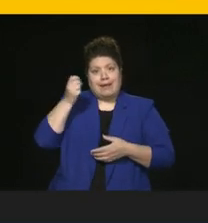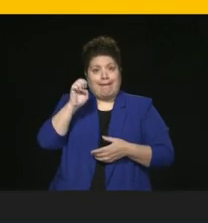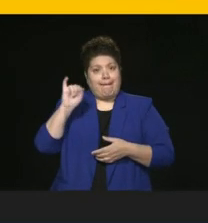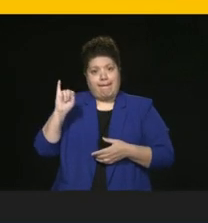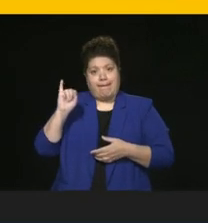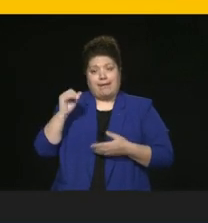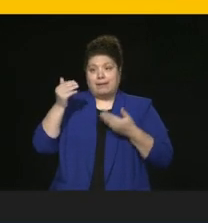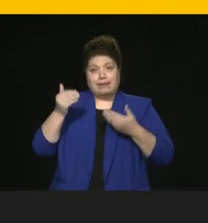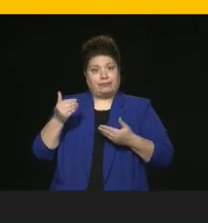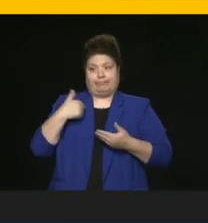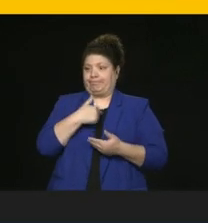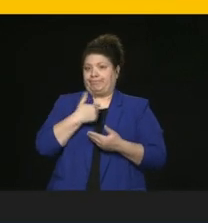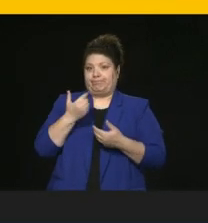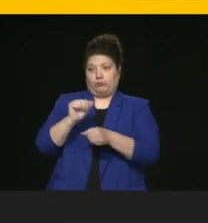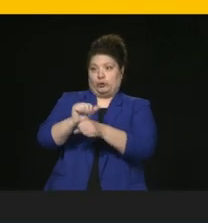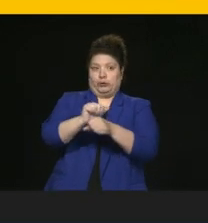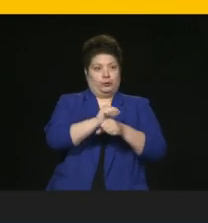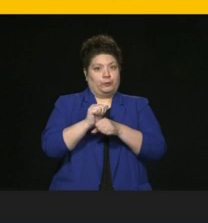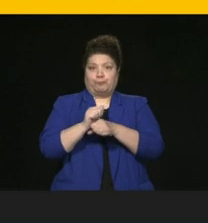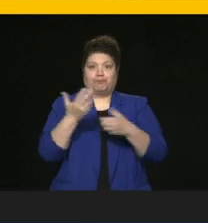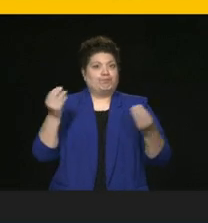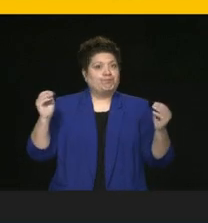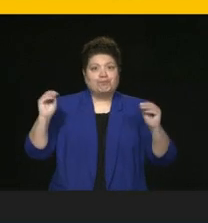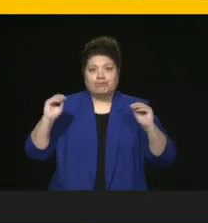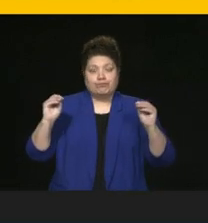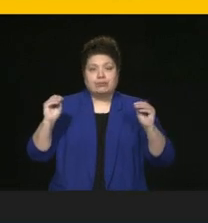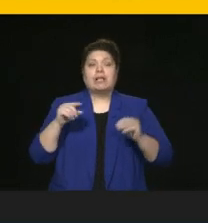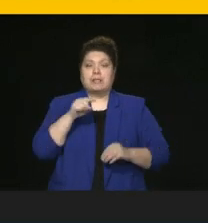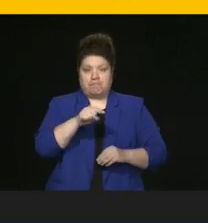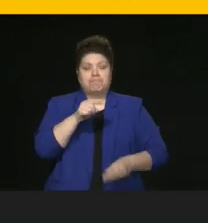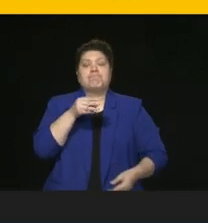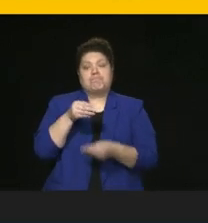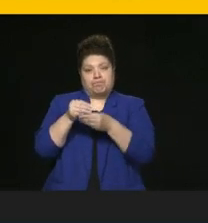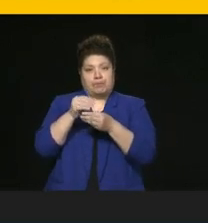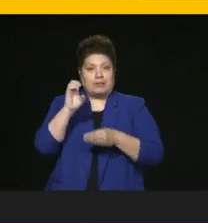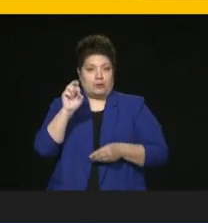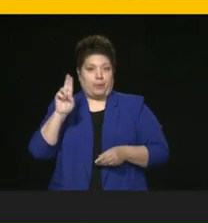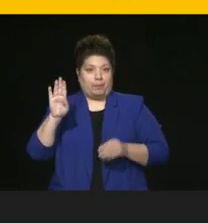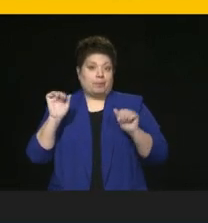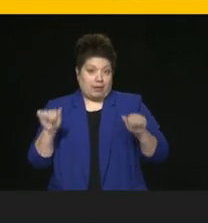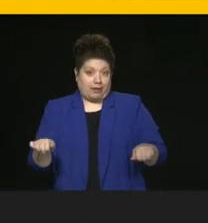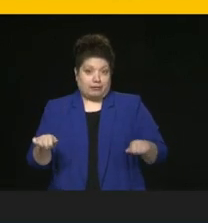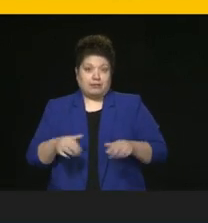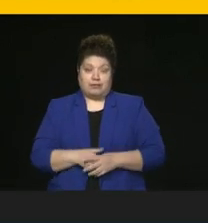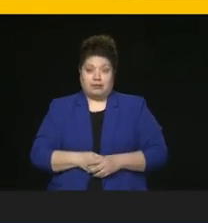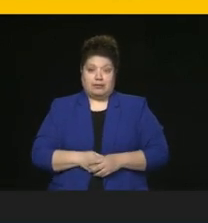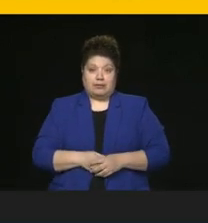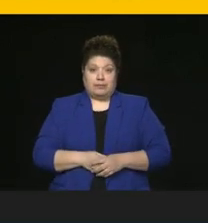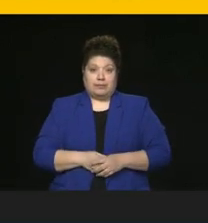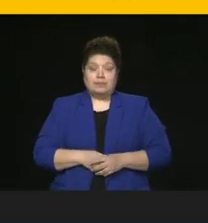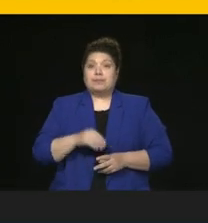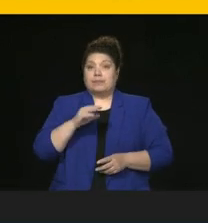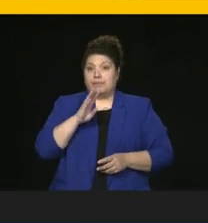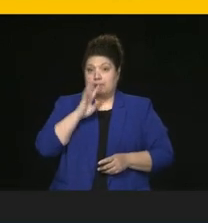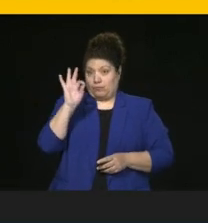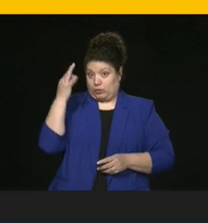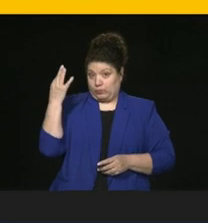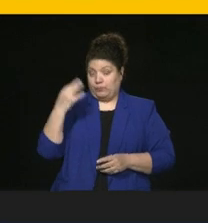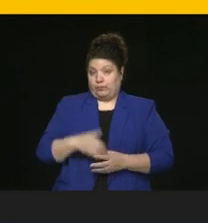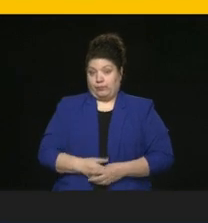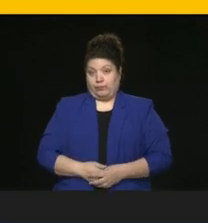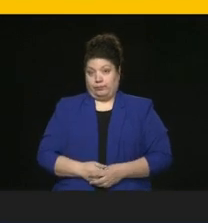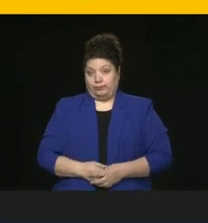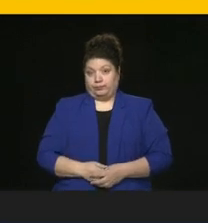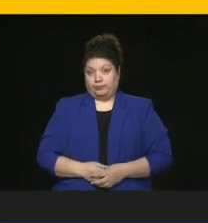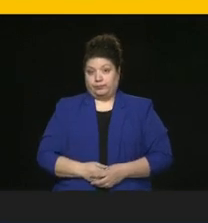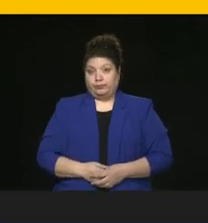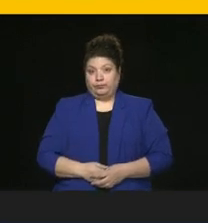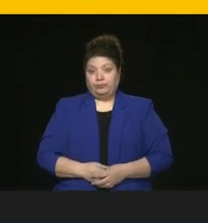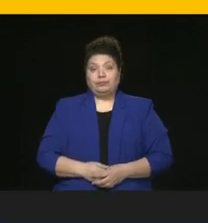SEASONAL WORKERS WHO EXHAUSTED